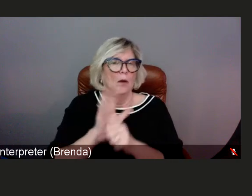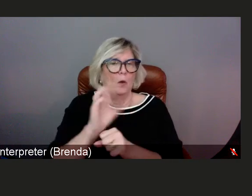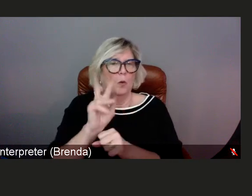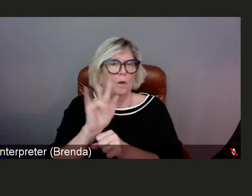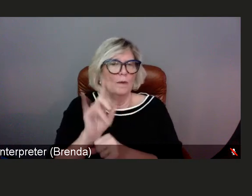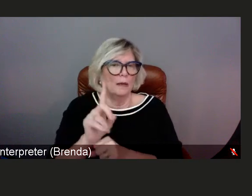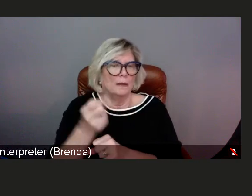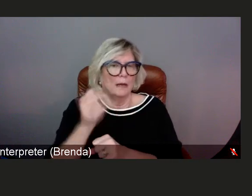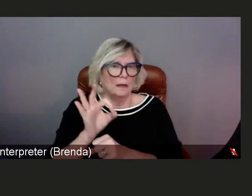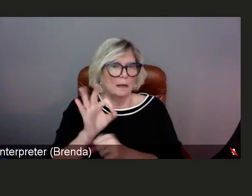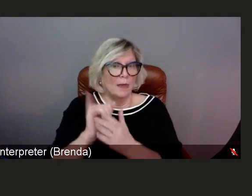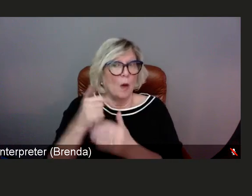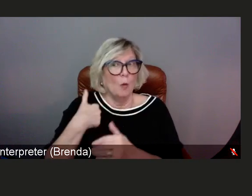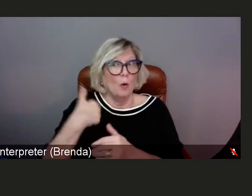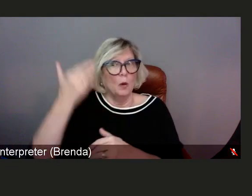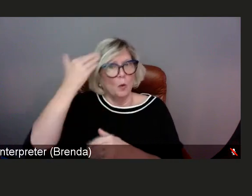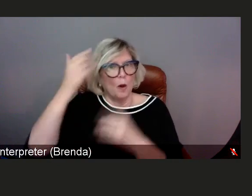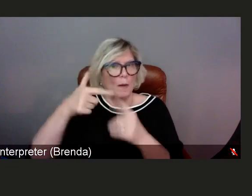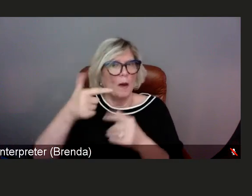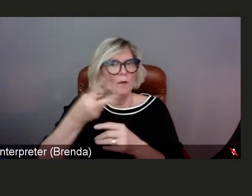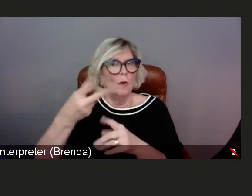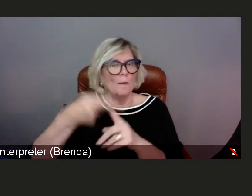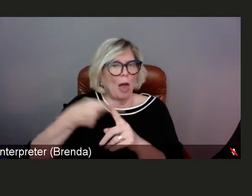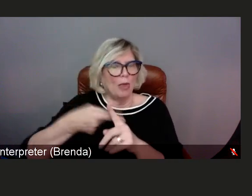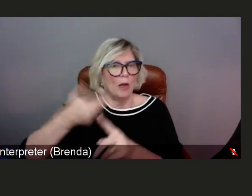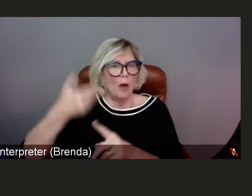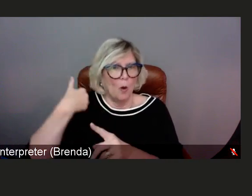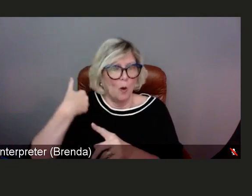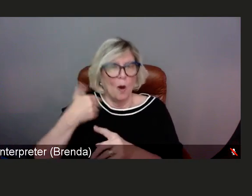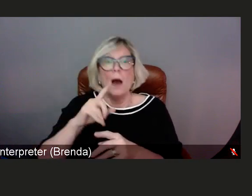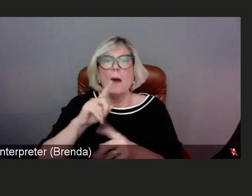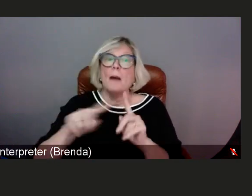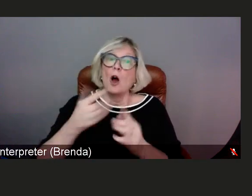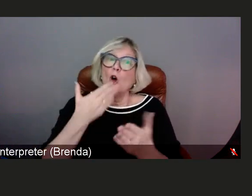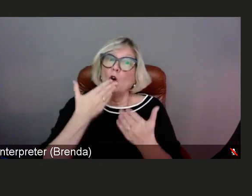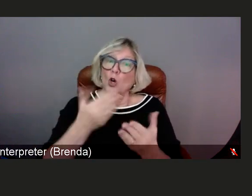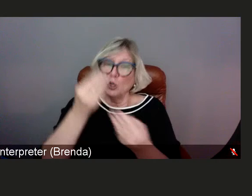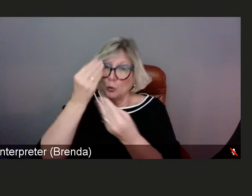The good news is, is that these these changed viral strains